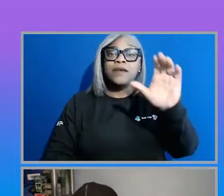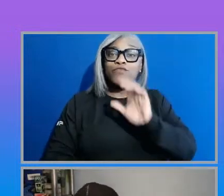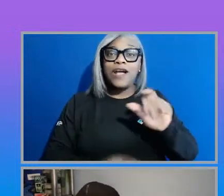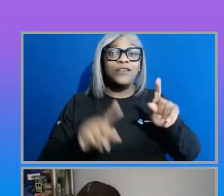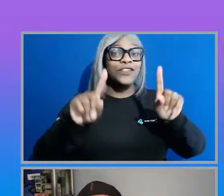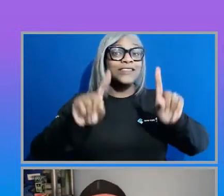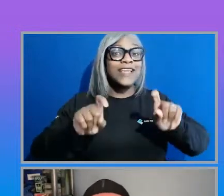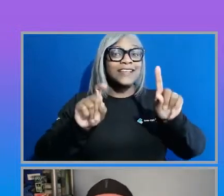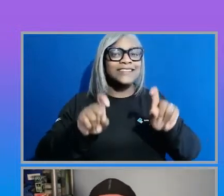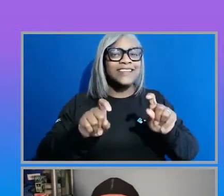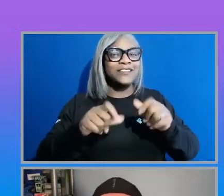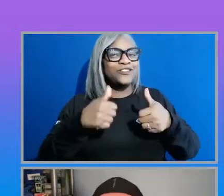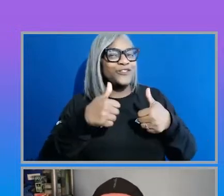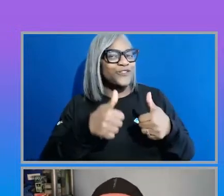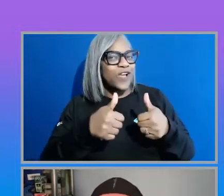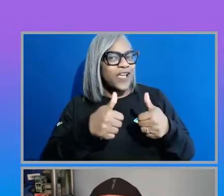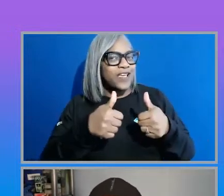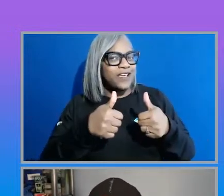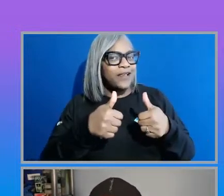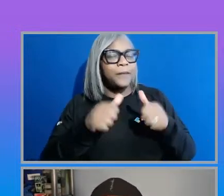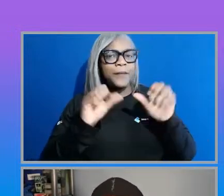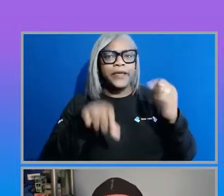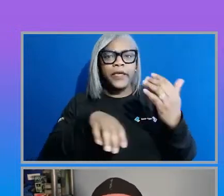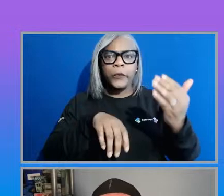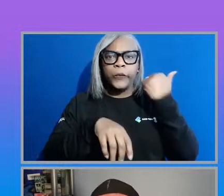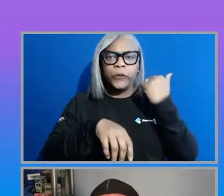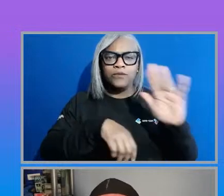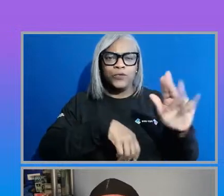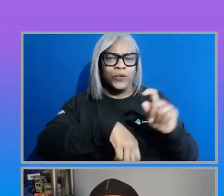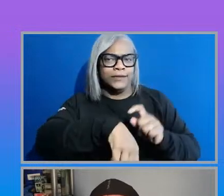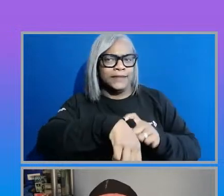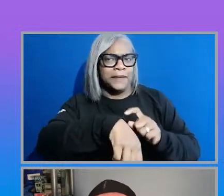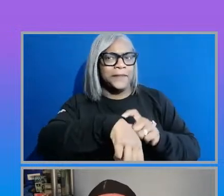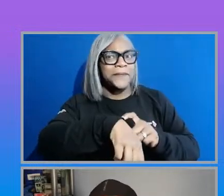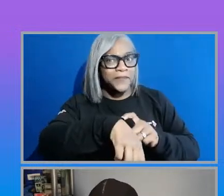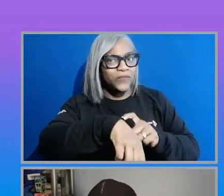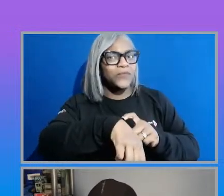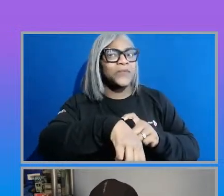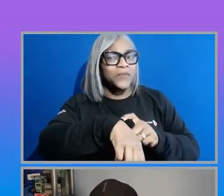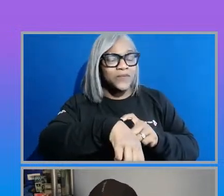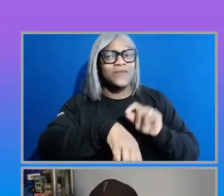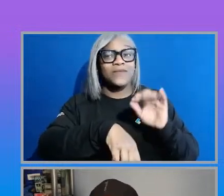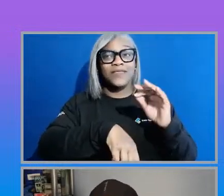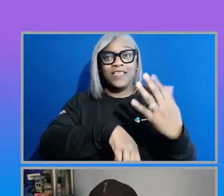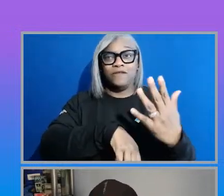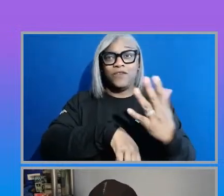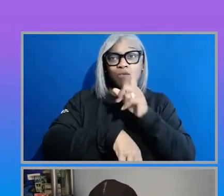great, but it can be time consuming, especially if you